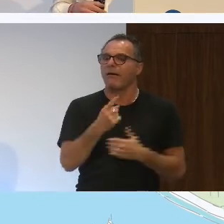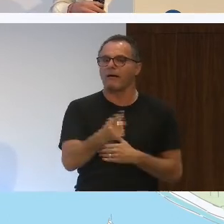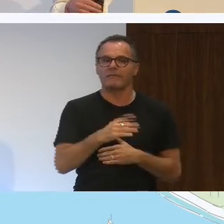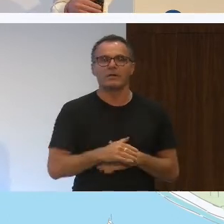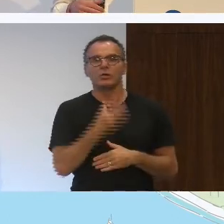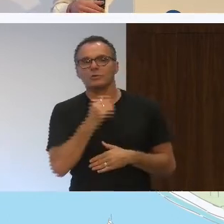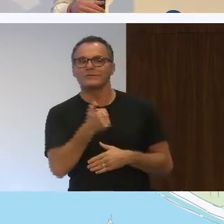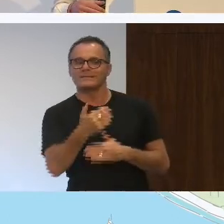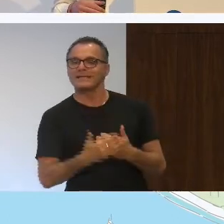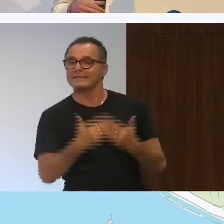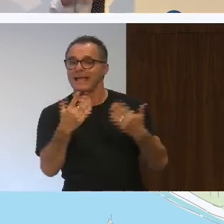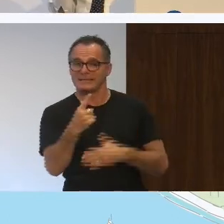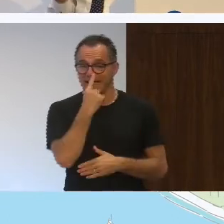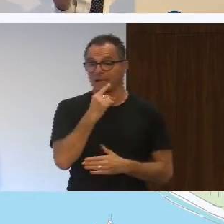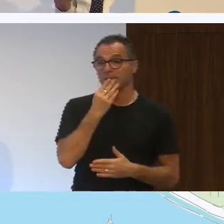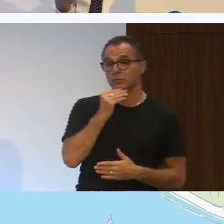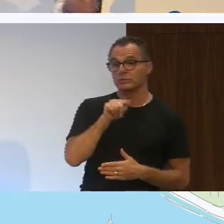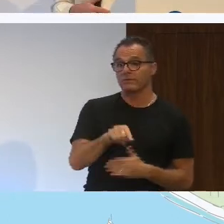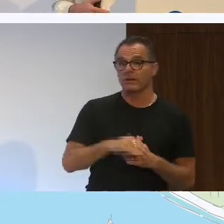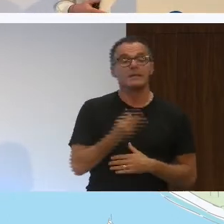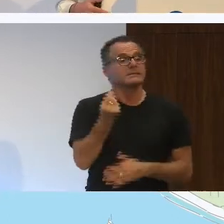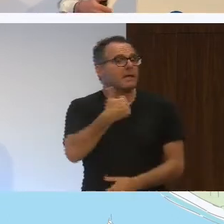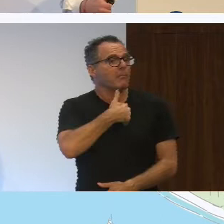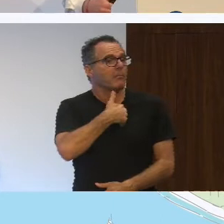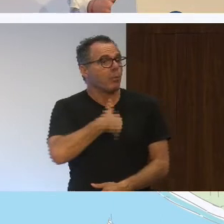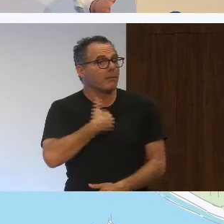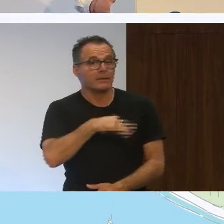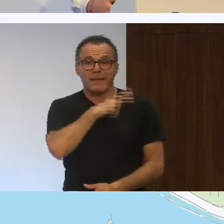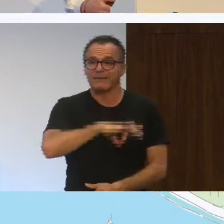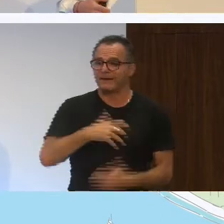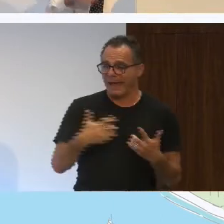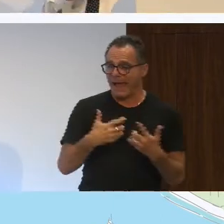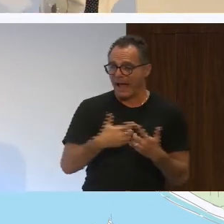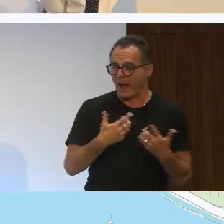And that can be really useful. Some some women benefit from going on to back to back